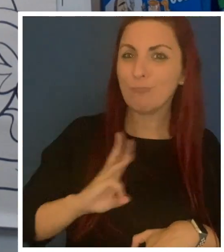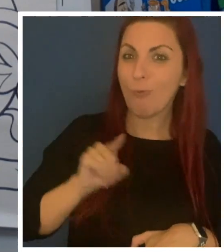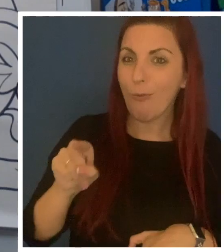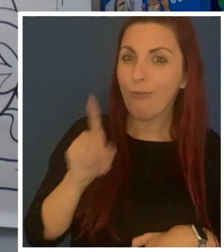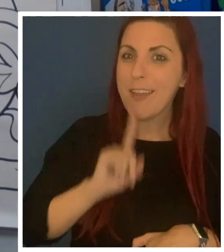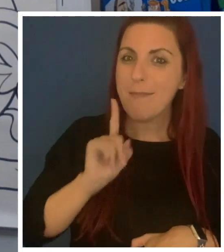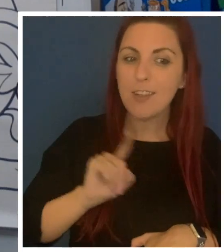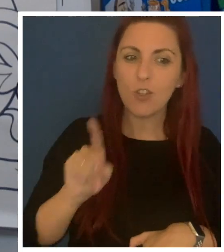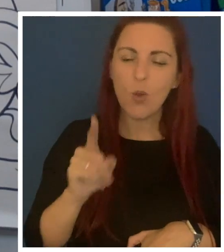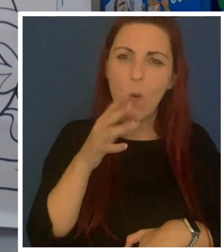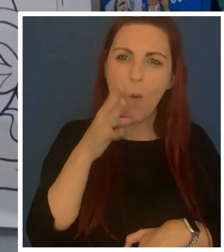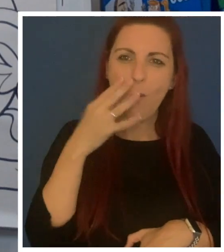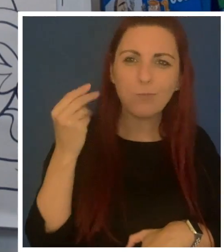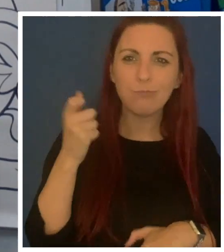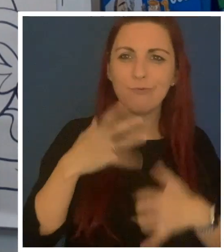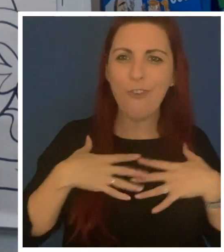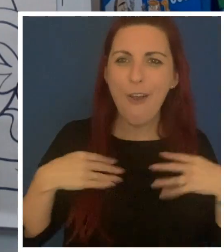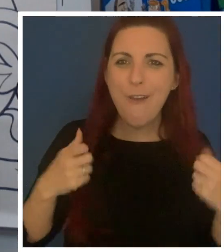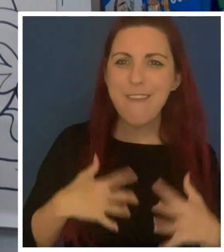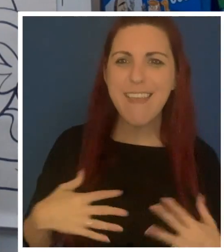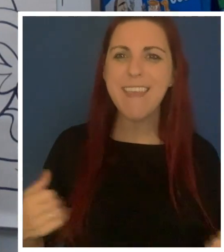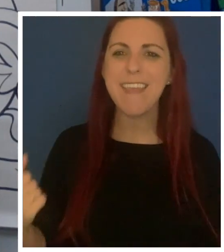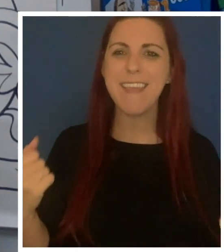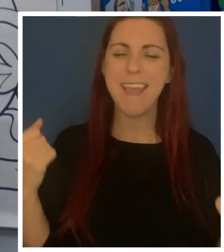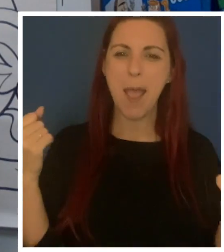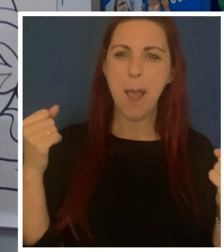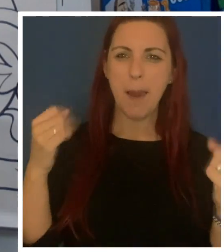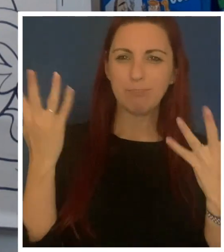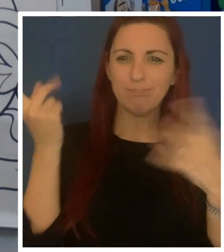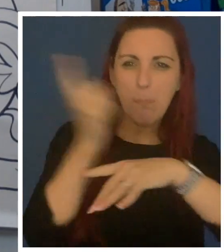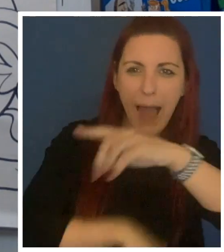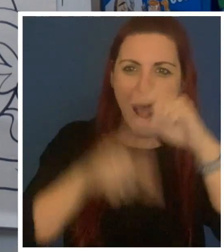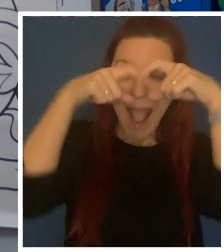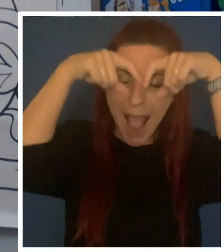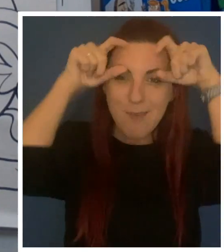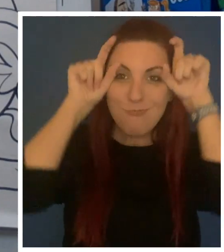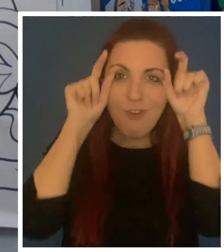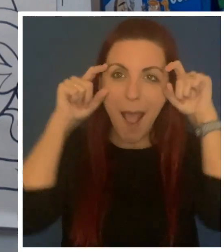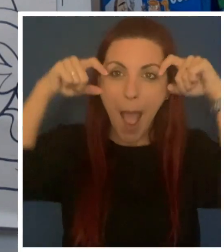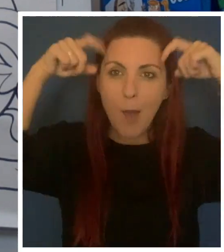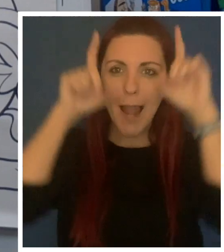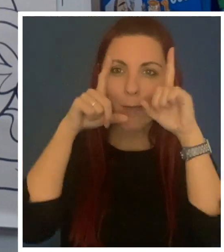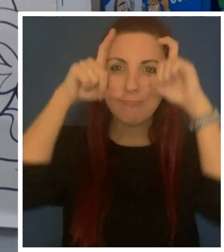fur, she's really furry and she's big black eyebrows that make her really expressive because they're going up and down and up and down like that.